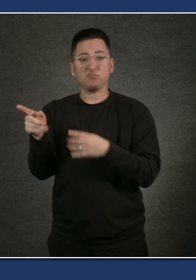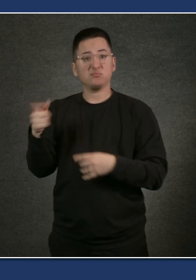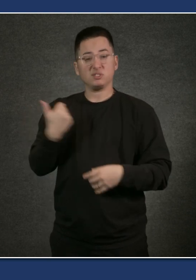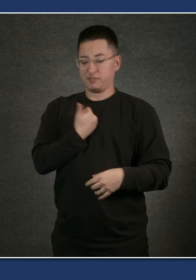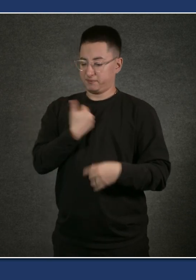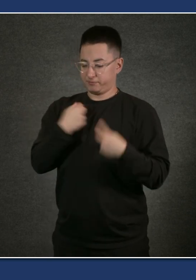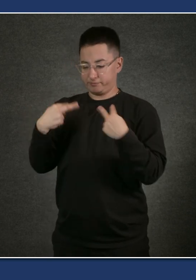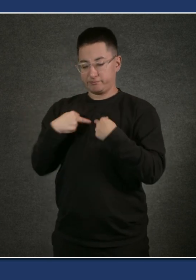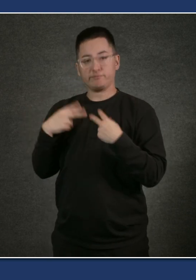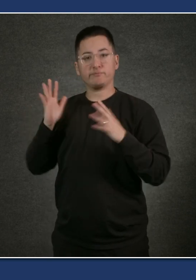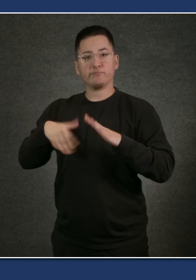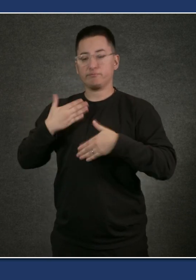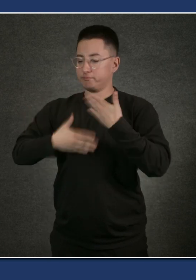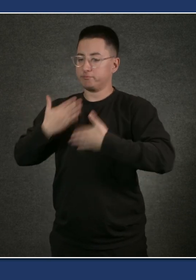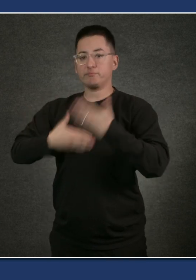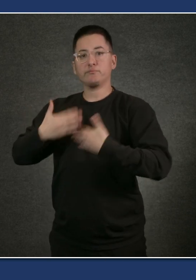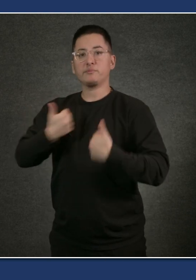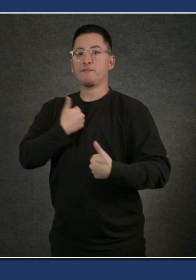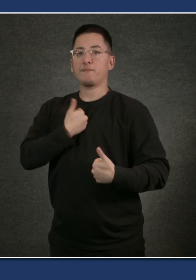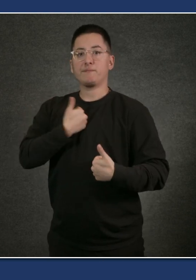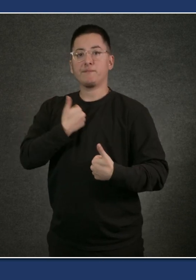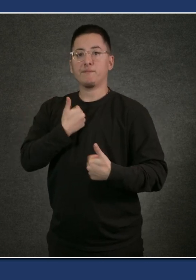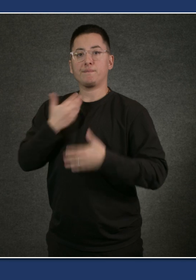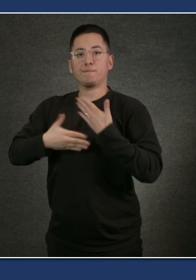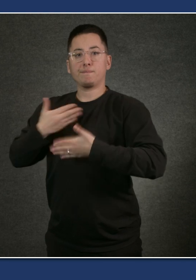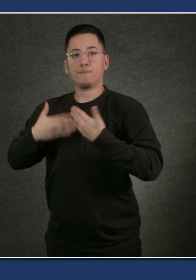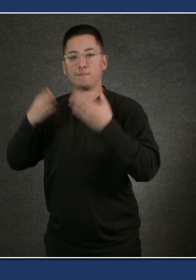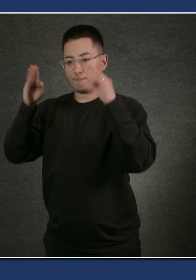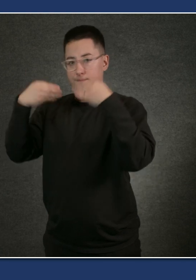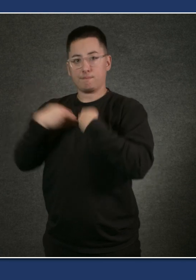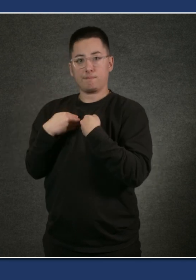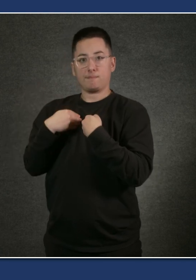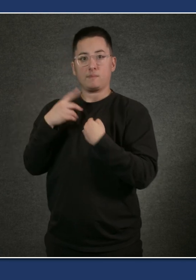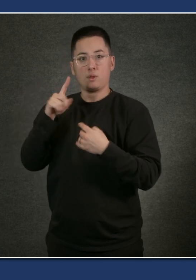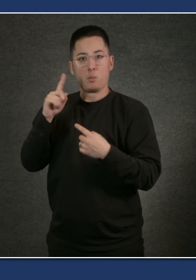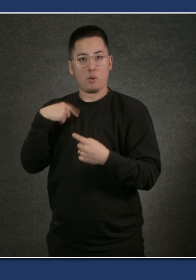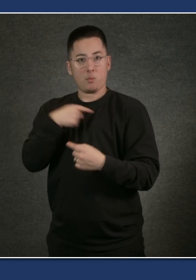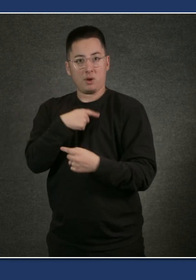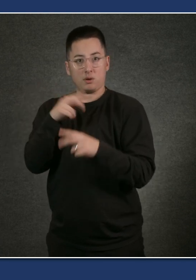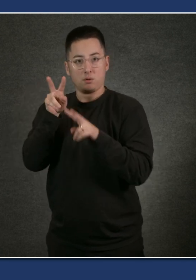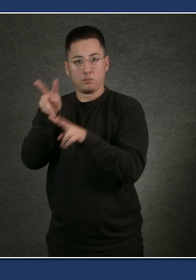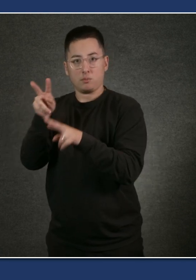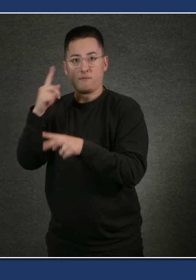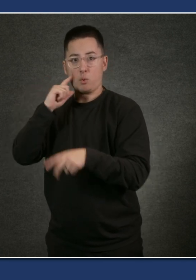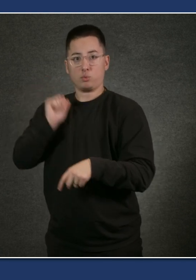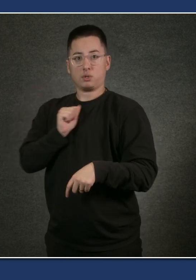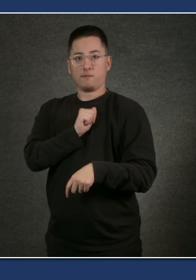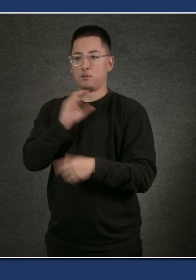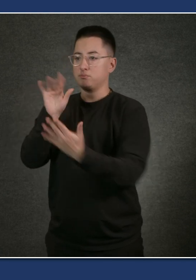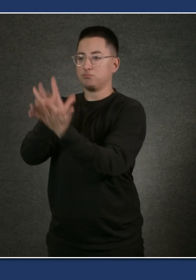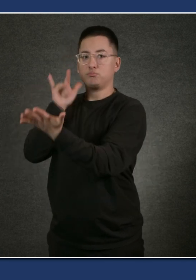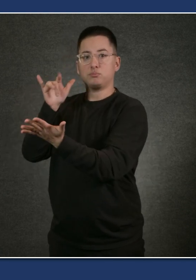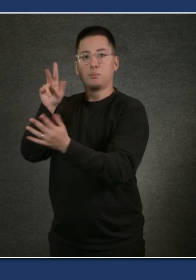or succumb to self-centered instincts, where we only look out for ourselves and take advantage and neglect